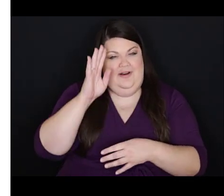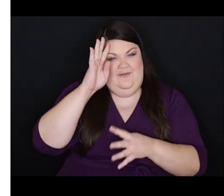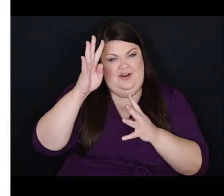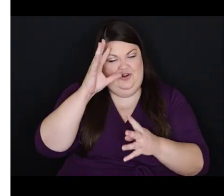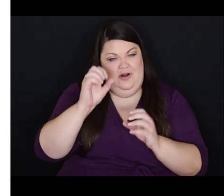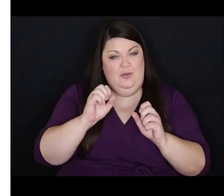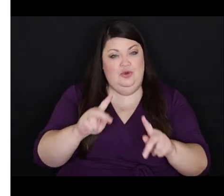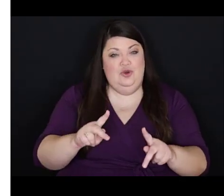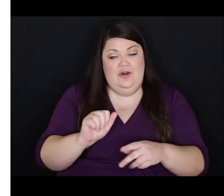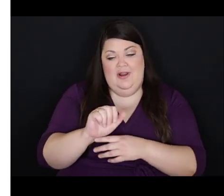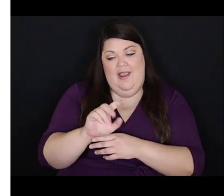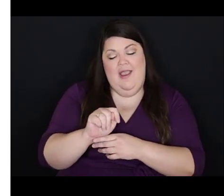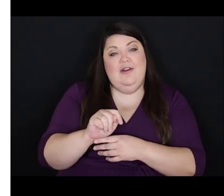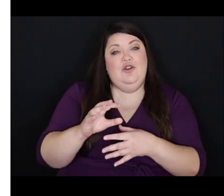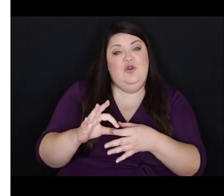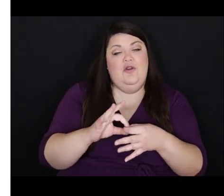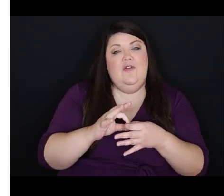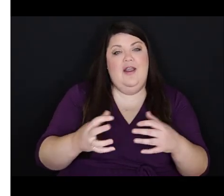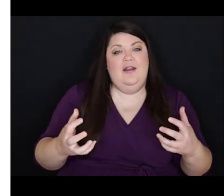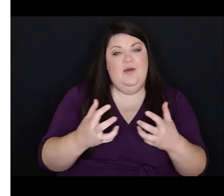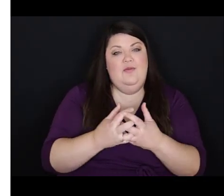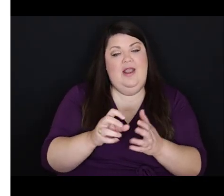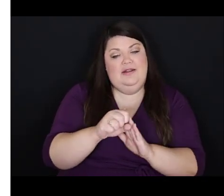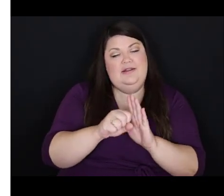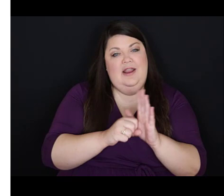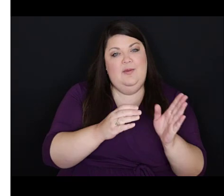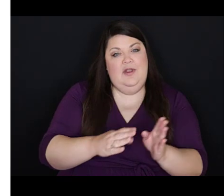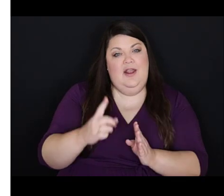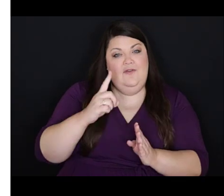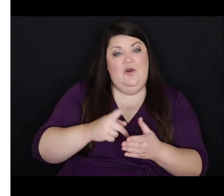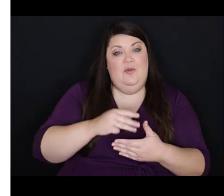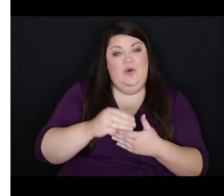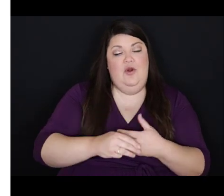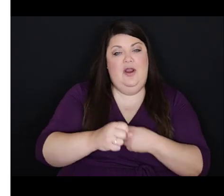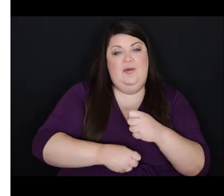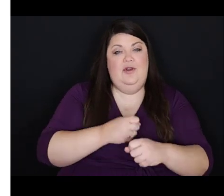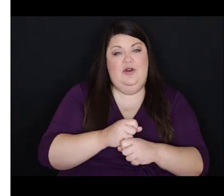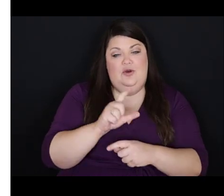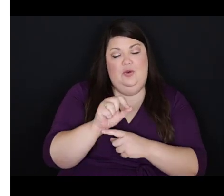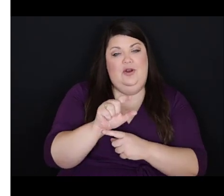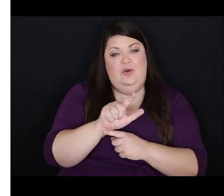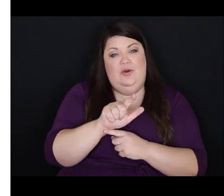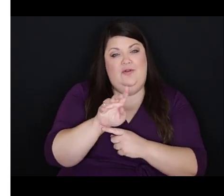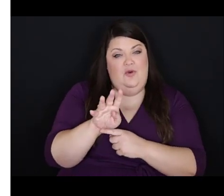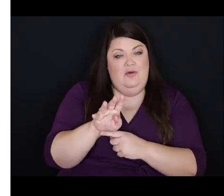Act Unified and Combined State Plan for Program Year 2024. This training includes